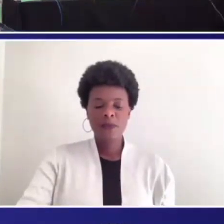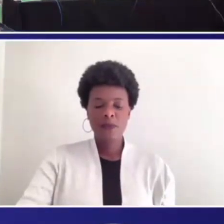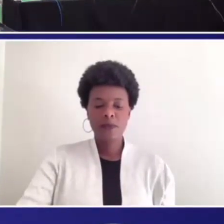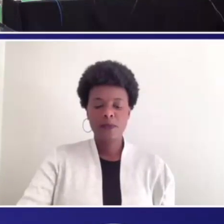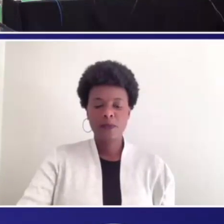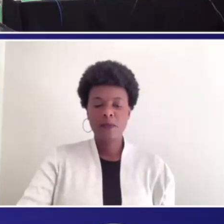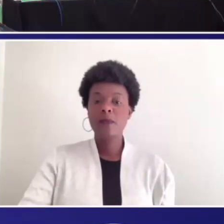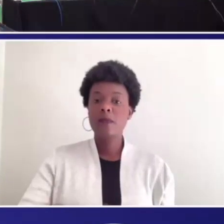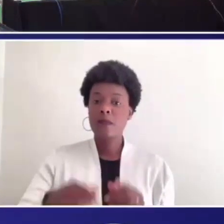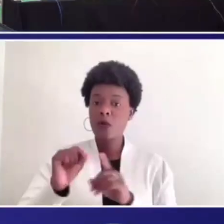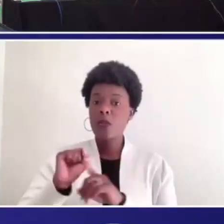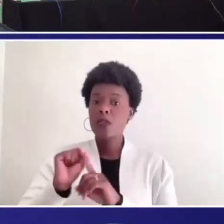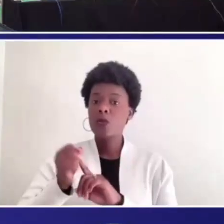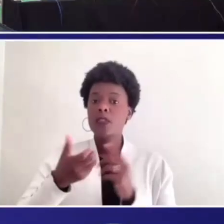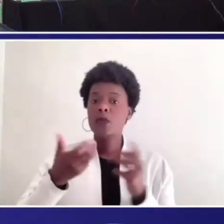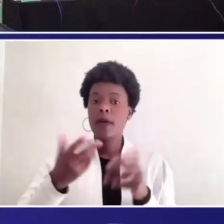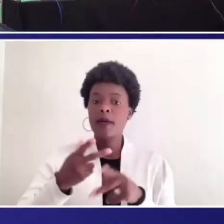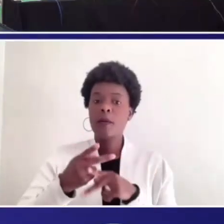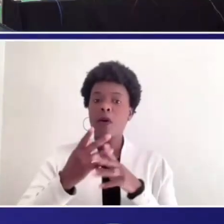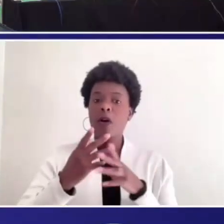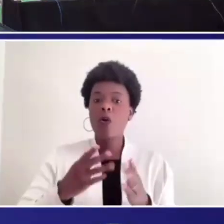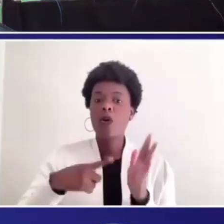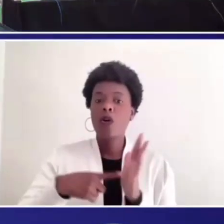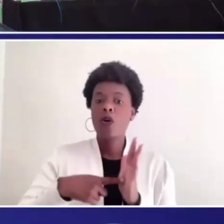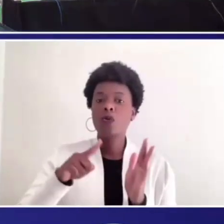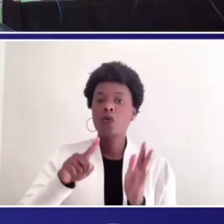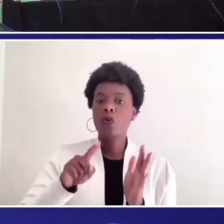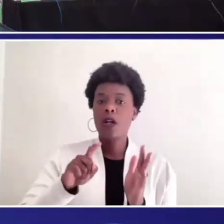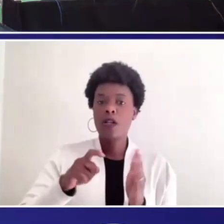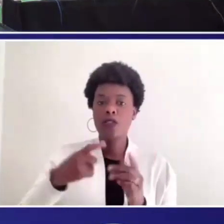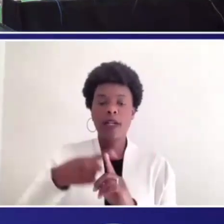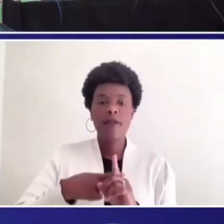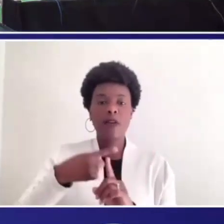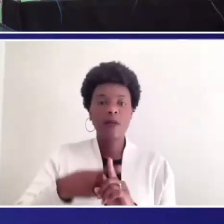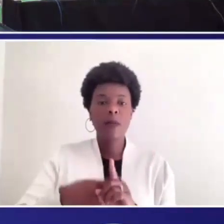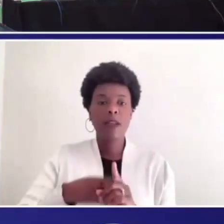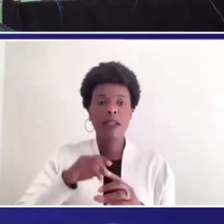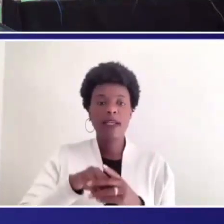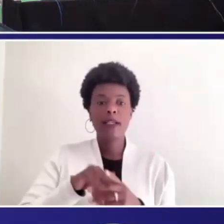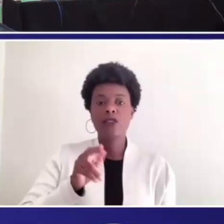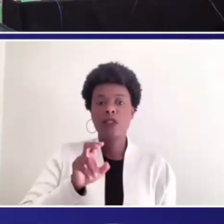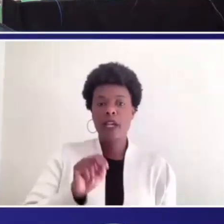The situation is the borrower owes $100 a month. In January, they make a $300 payment, and by default,